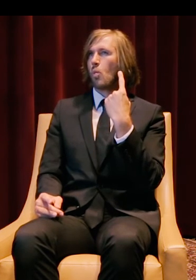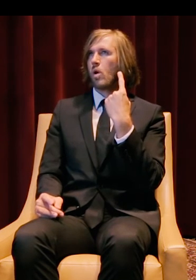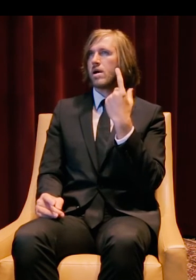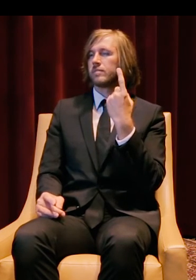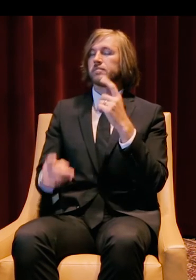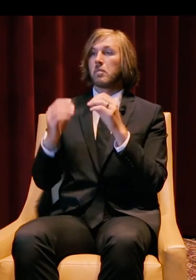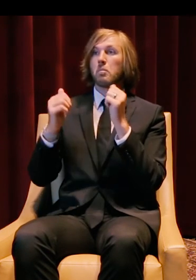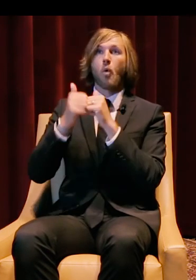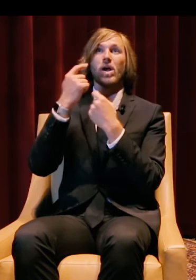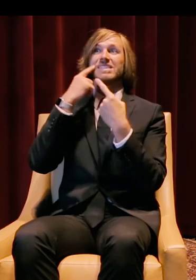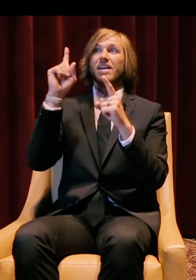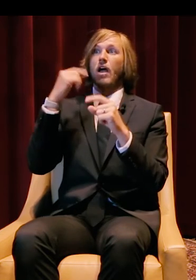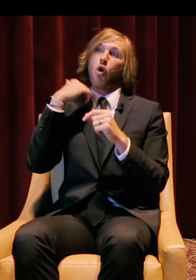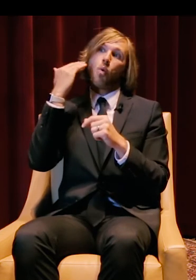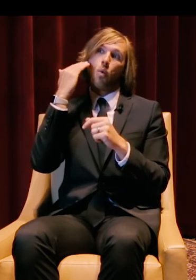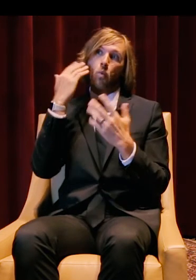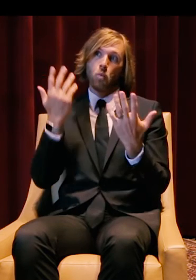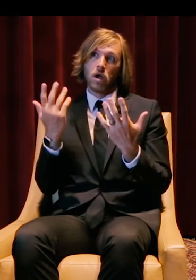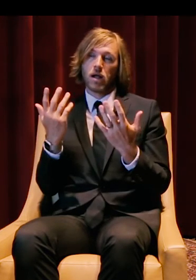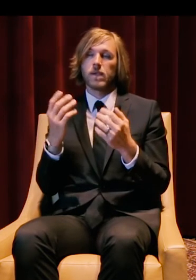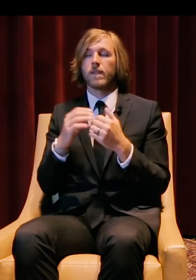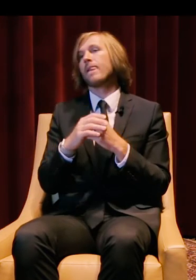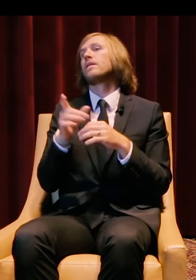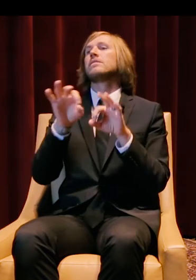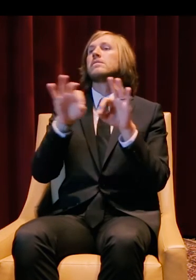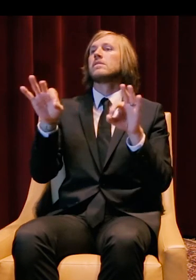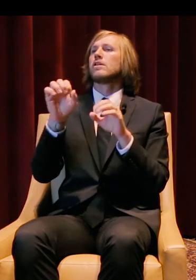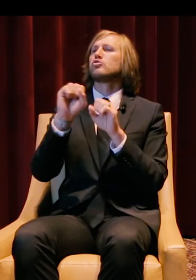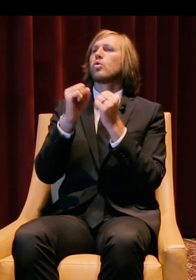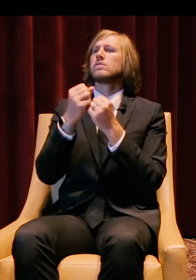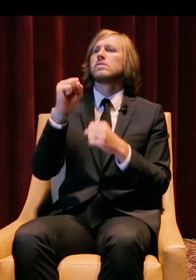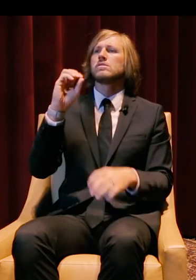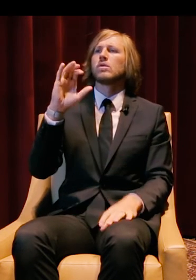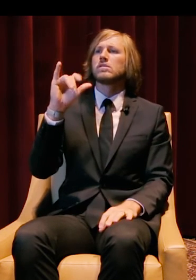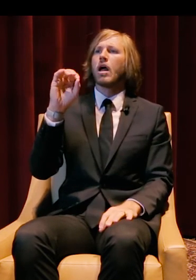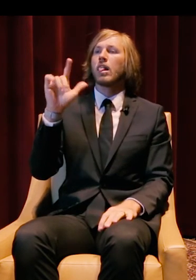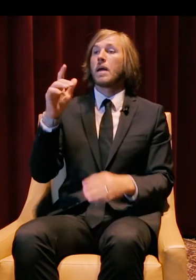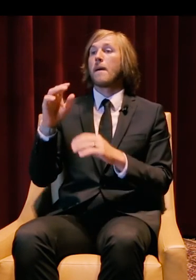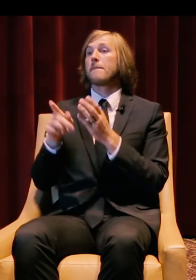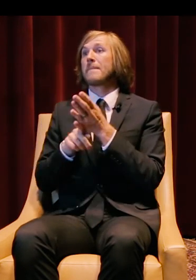most successful men I know has a degree in sociology and a minor in music.